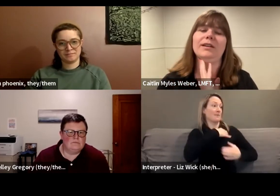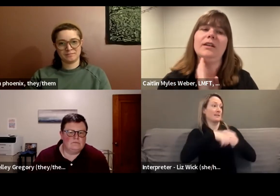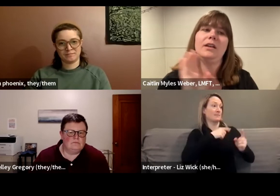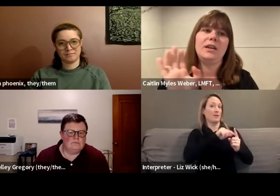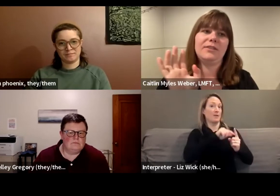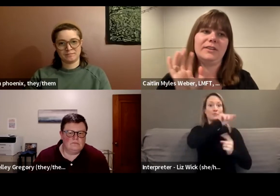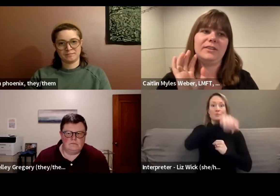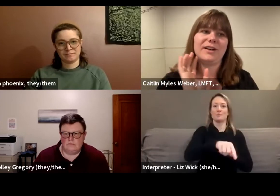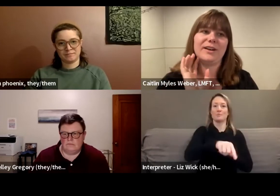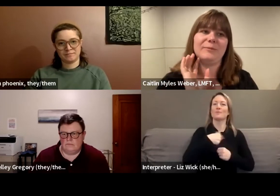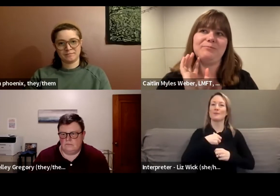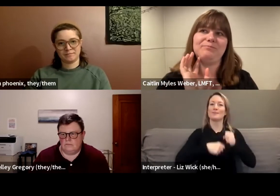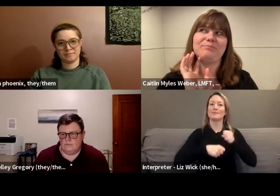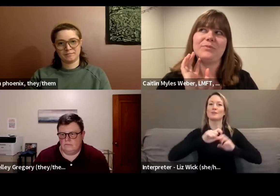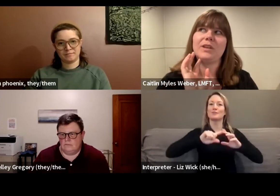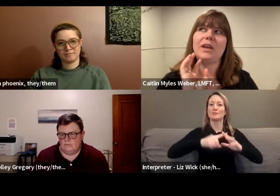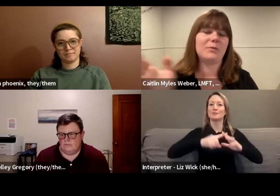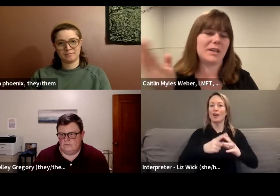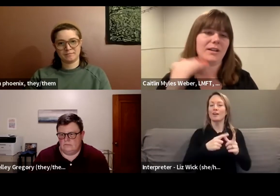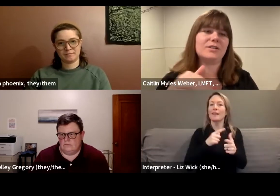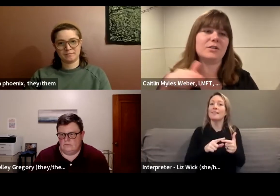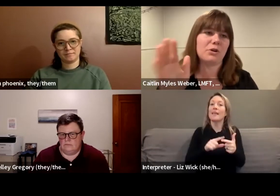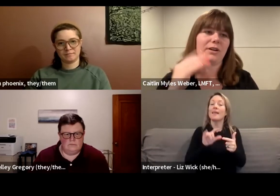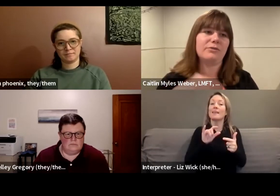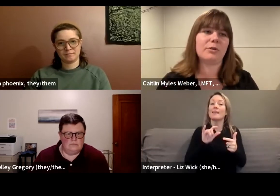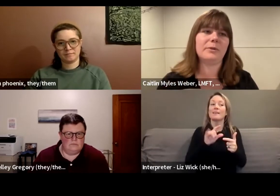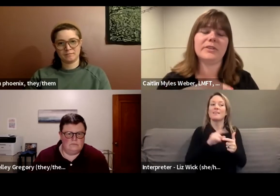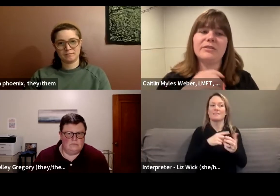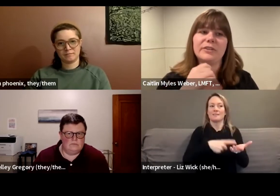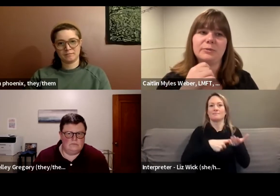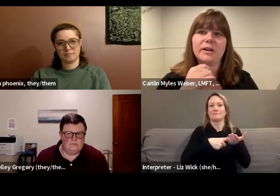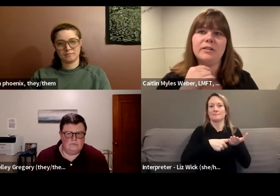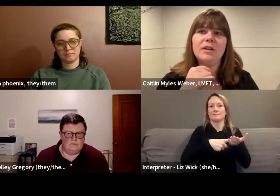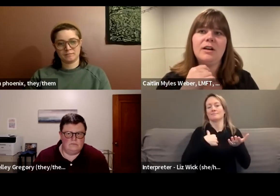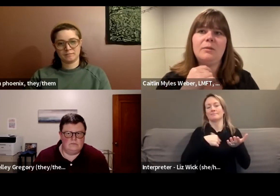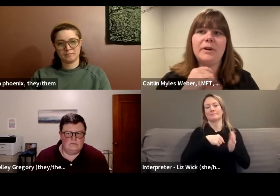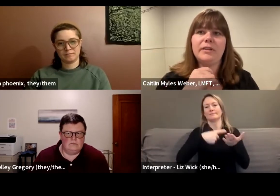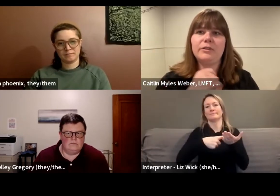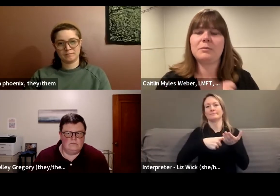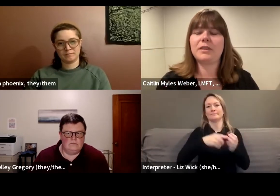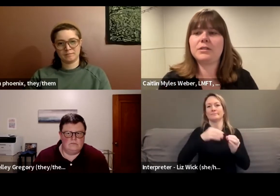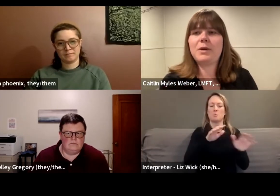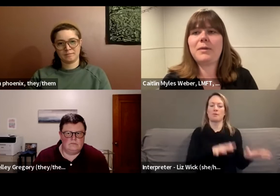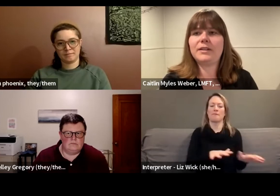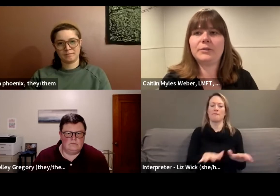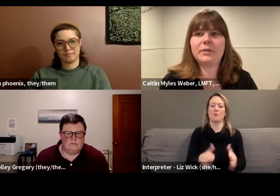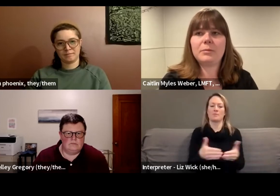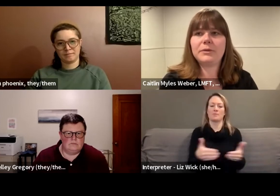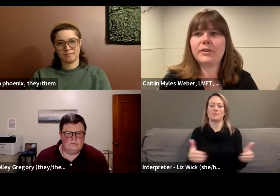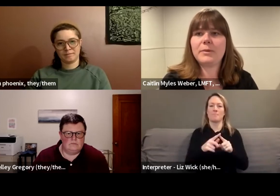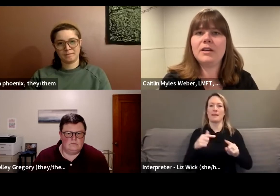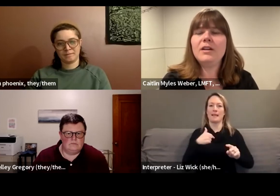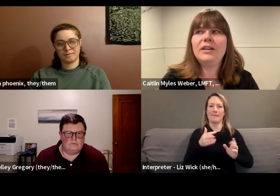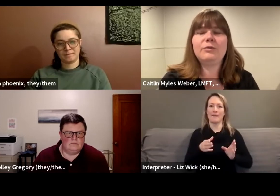And then if it's... And then we get into more informal stuff as well, but there's a method to my madness with couples therapy.